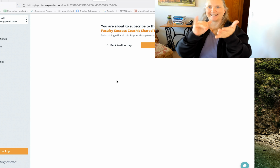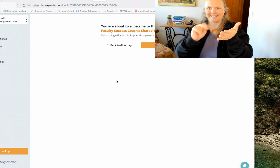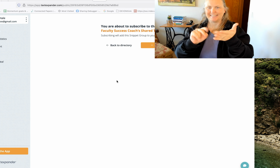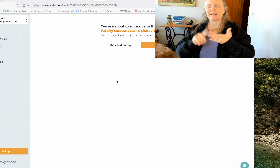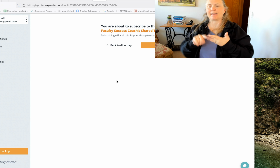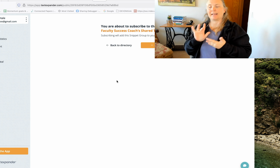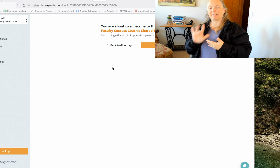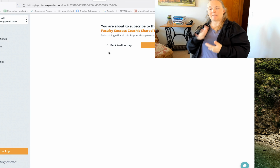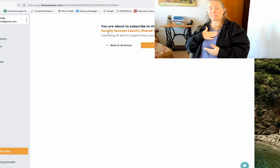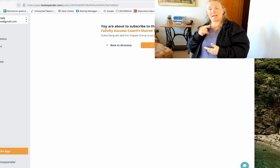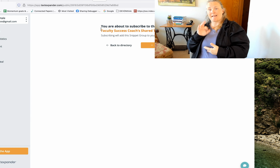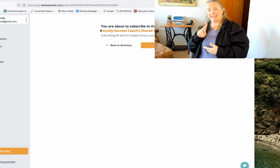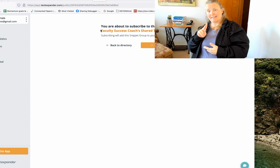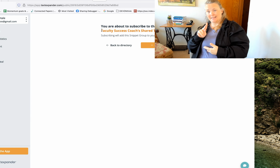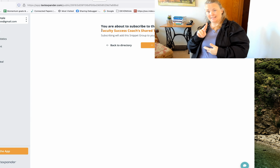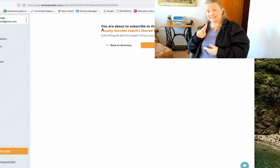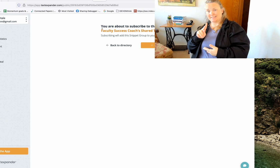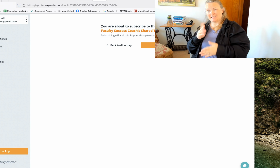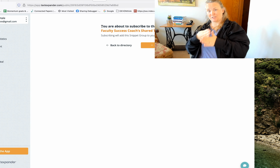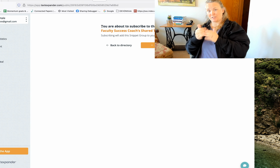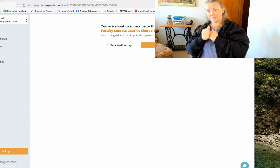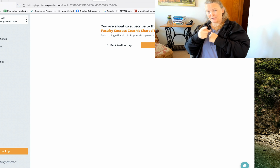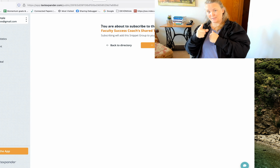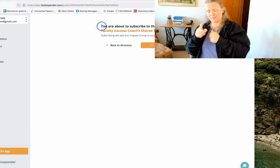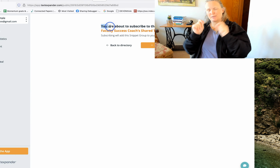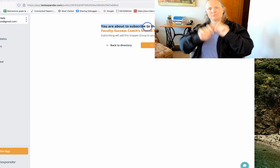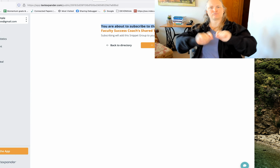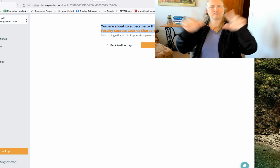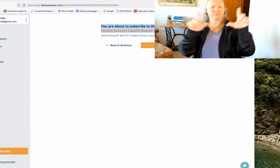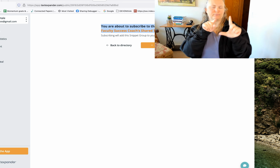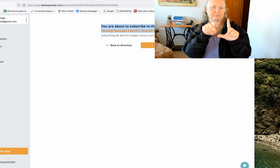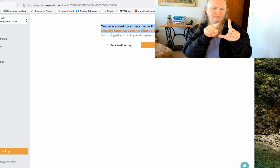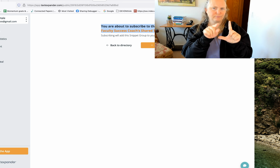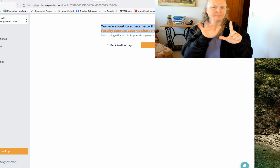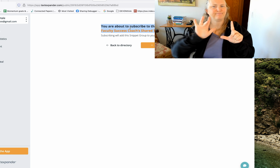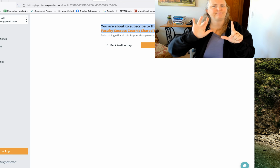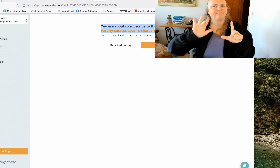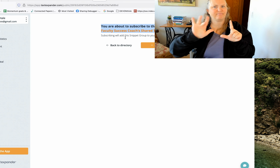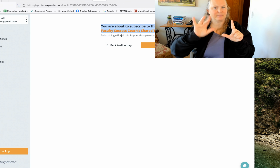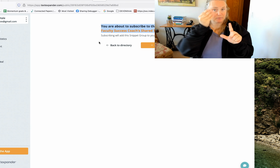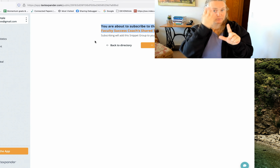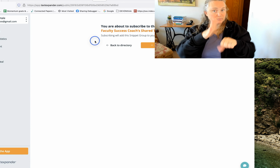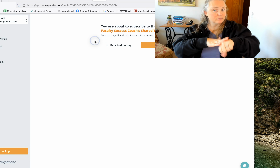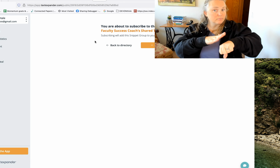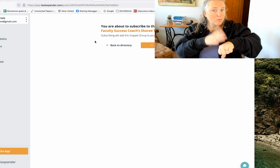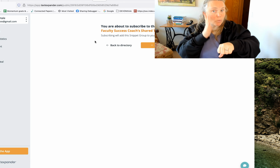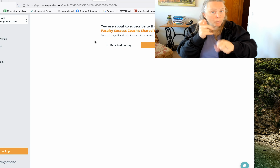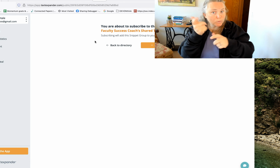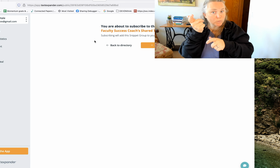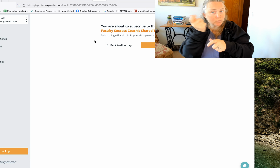to get my shared snippet group. And once you click it, it's going to tell you that you're about to subscribe to the group.